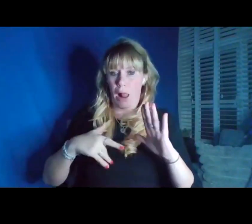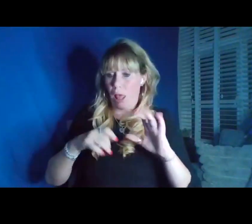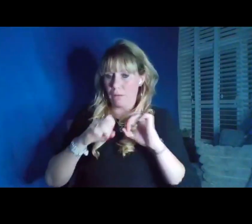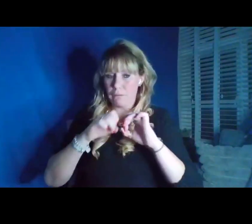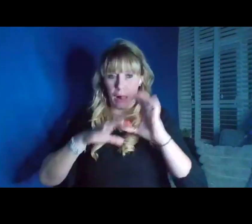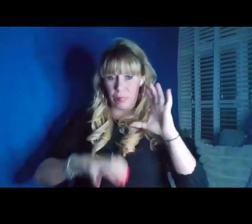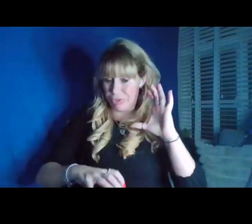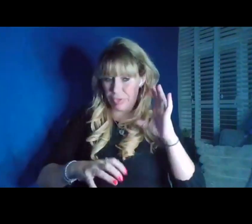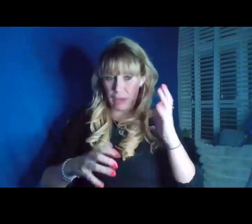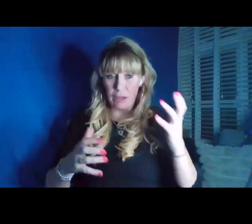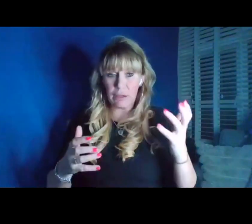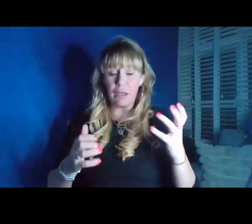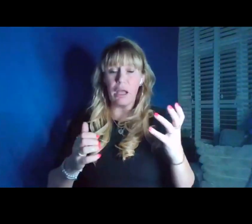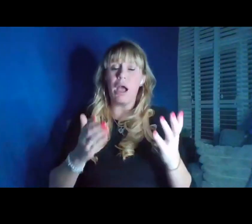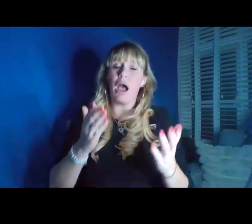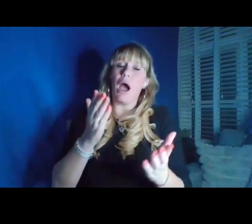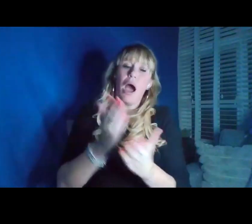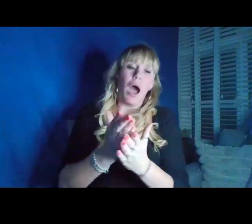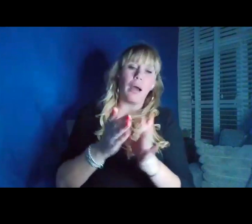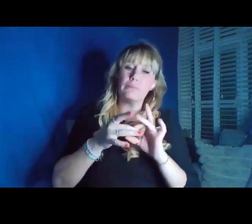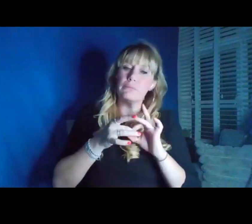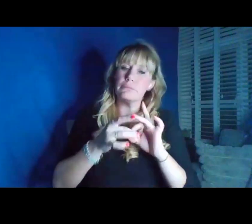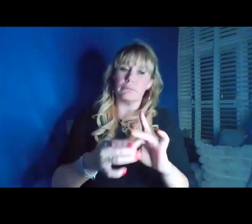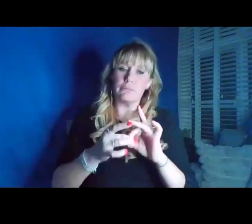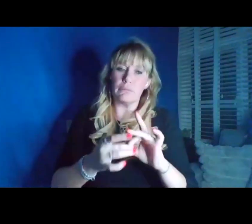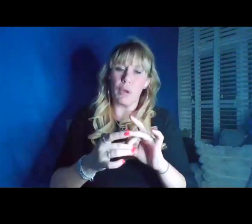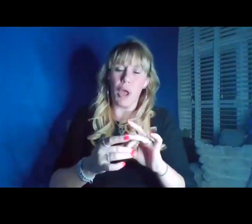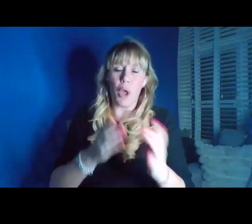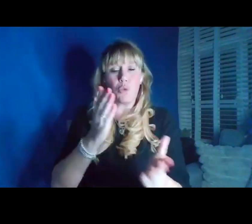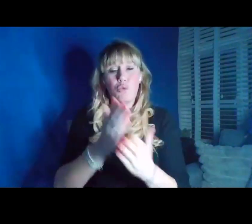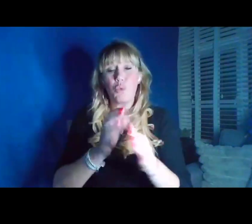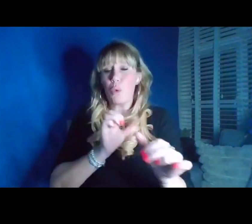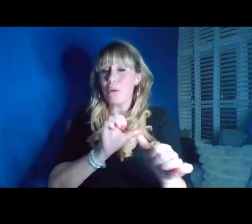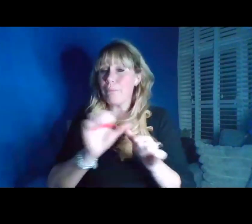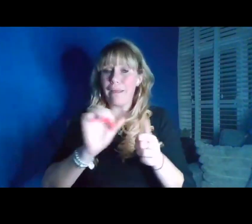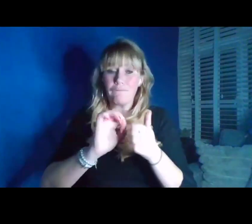True best friend. Together how we dreamed the future,